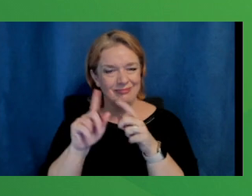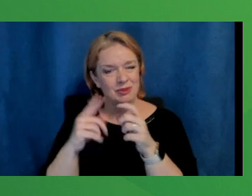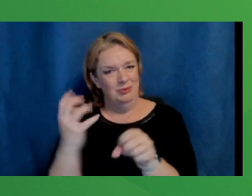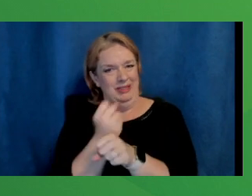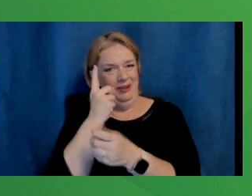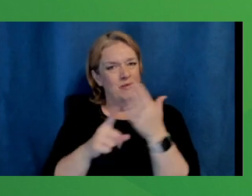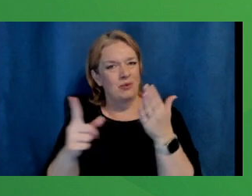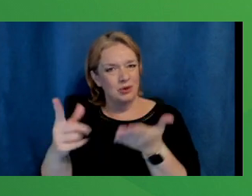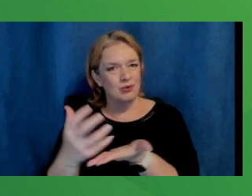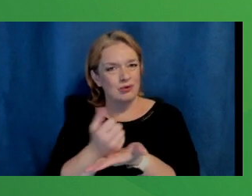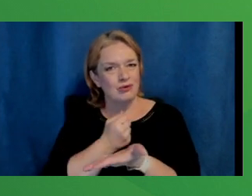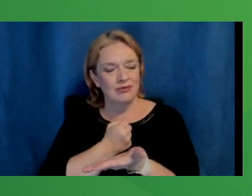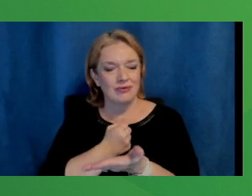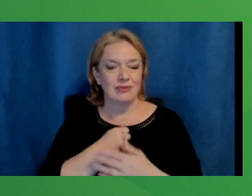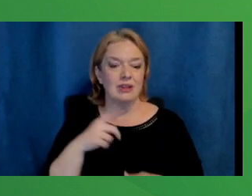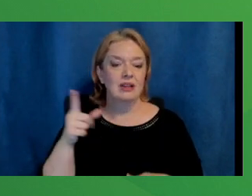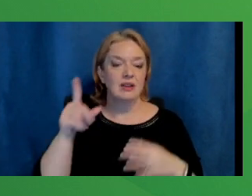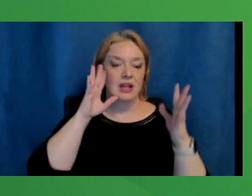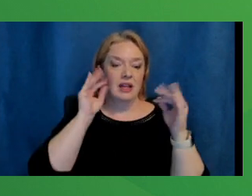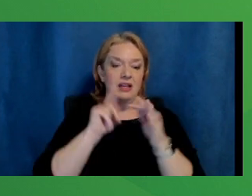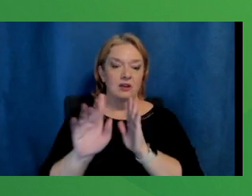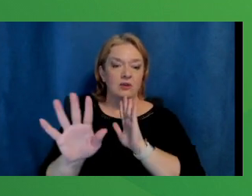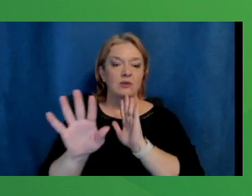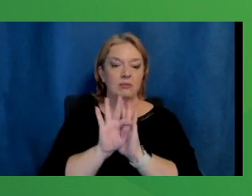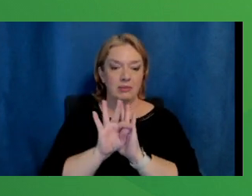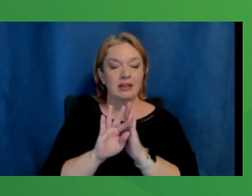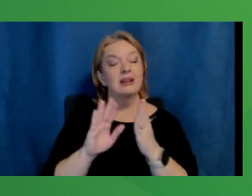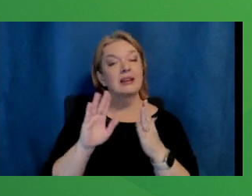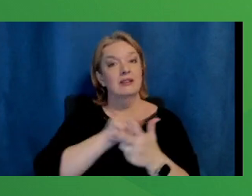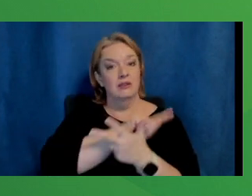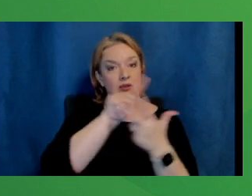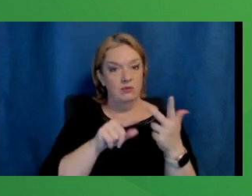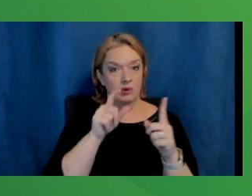And they came up with the definition of environmental justice is when people come